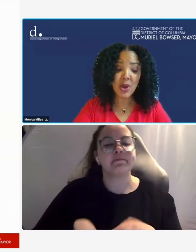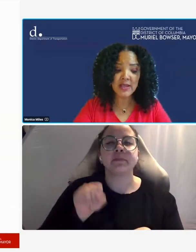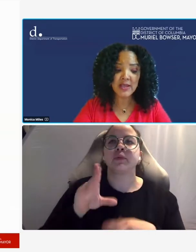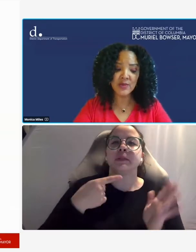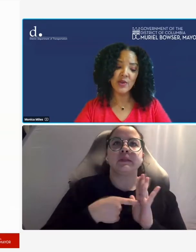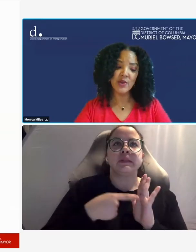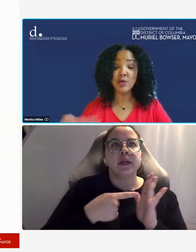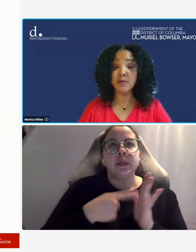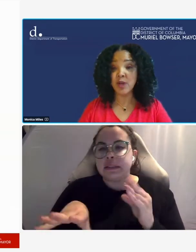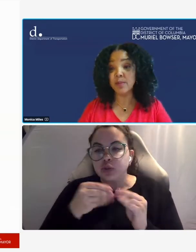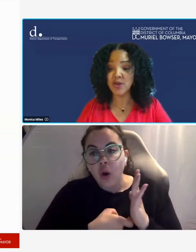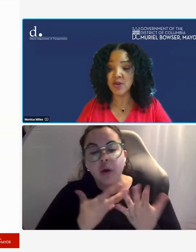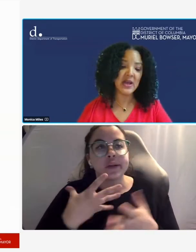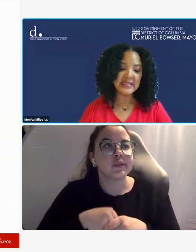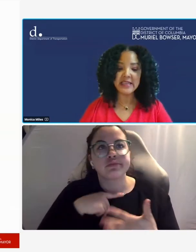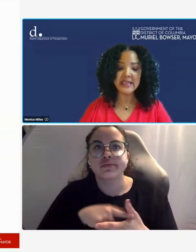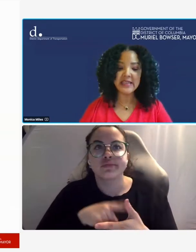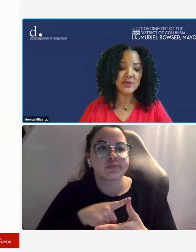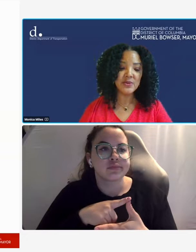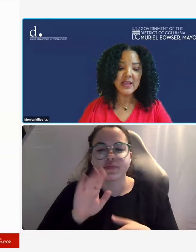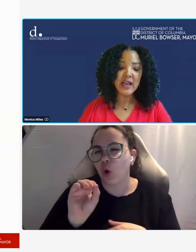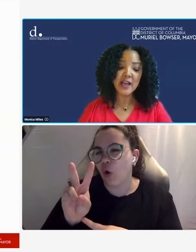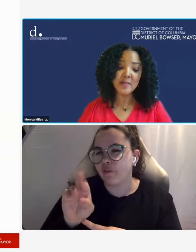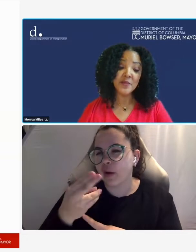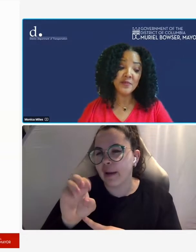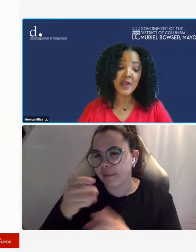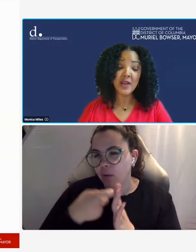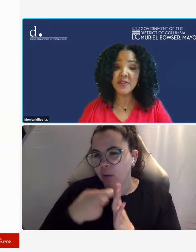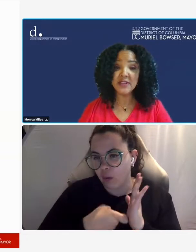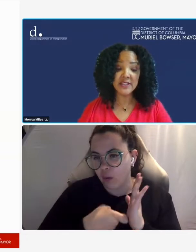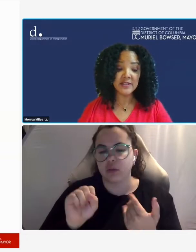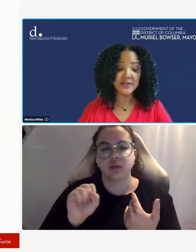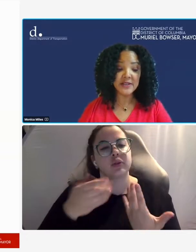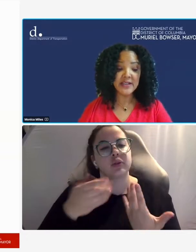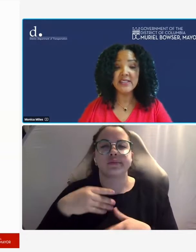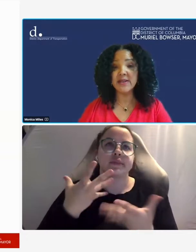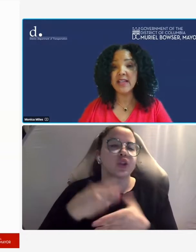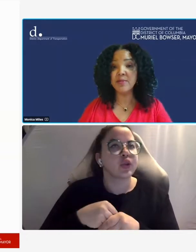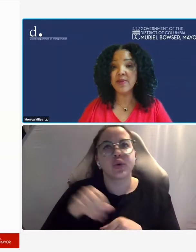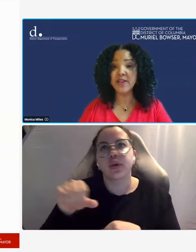are basically your overhead costs and they include um other things that are necessary to operate your